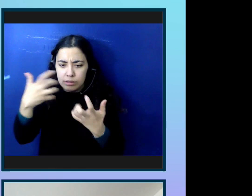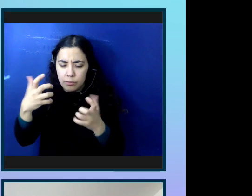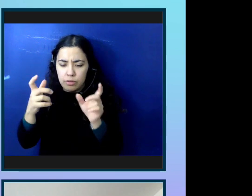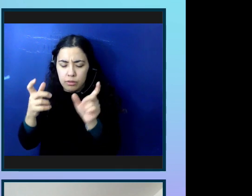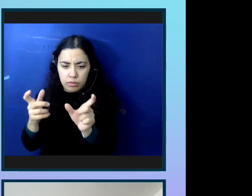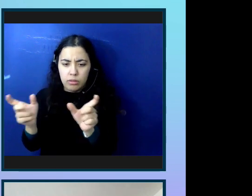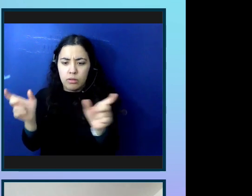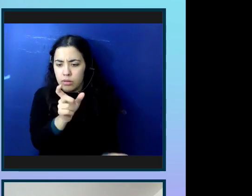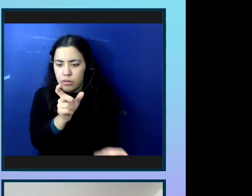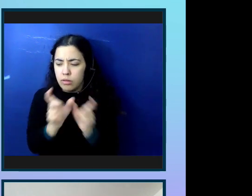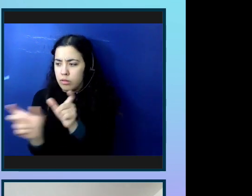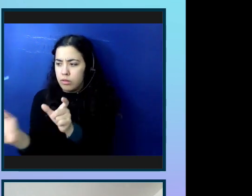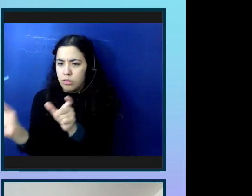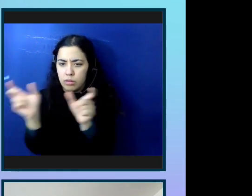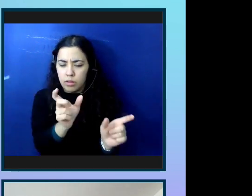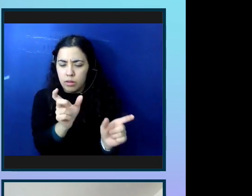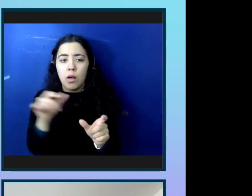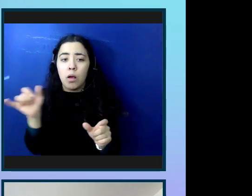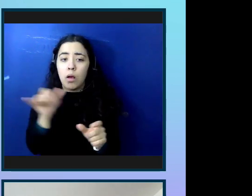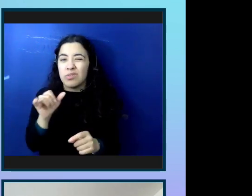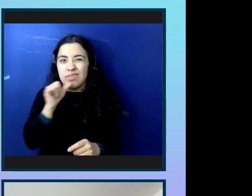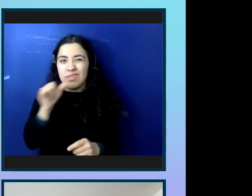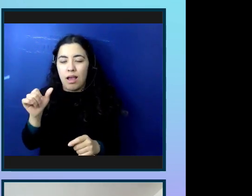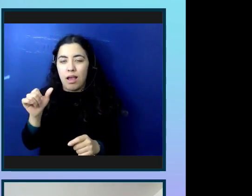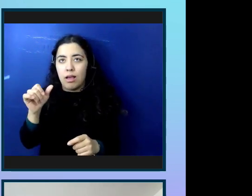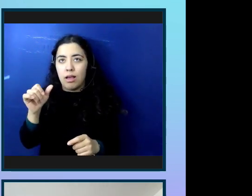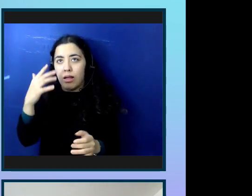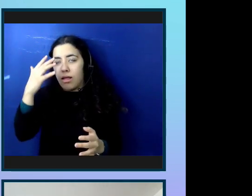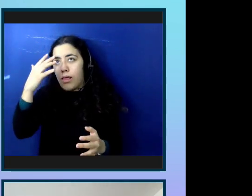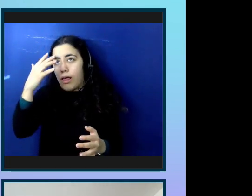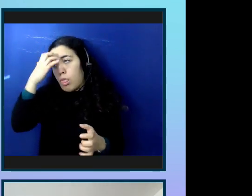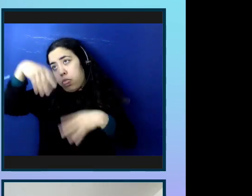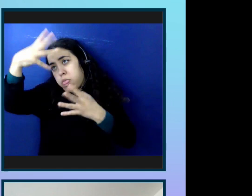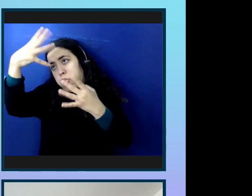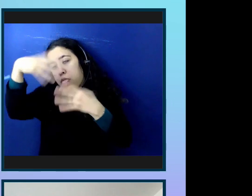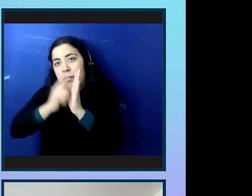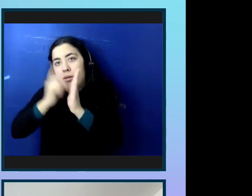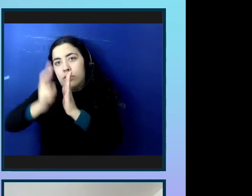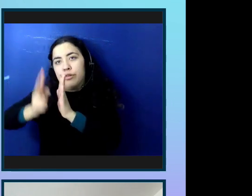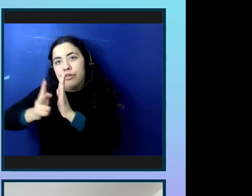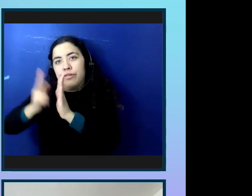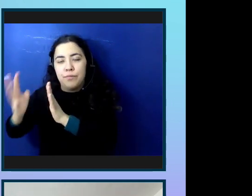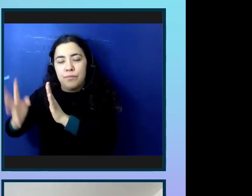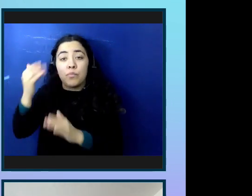Loading more is also a great option, again to remind users that there is separation of content. Along with this pattern,